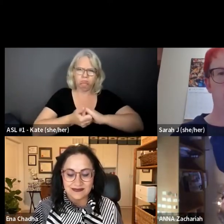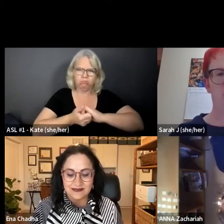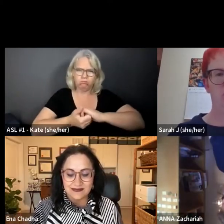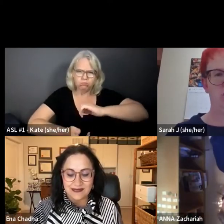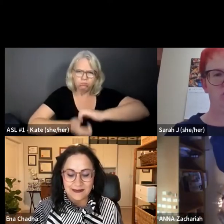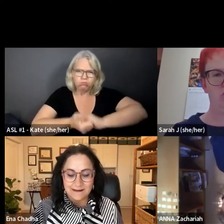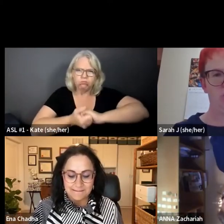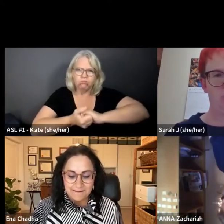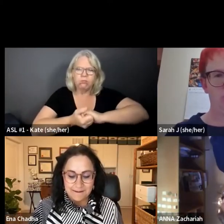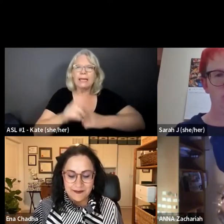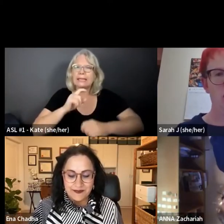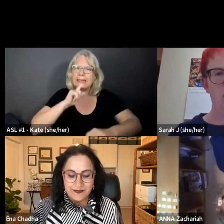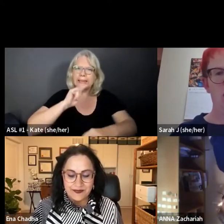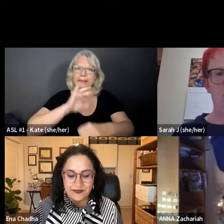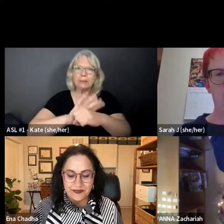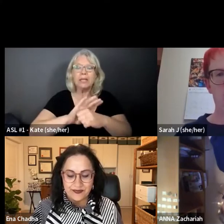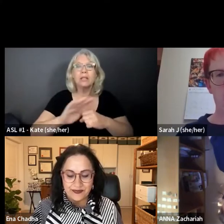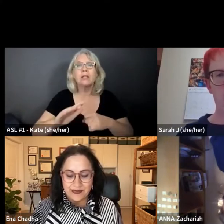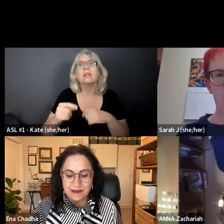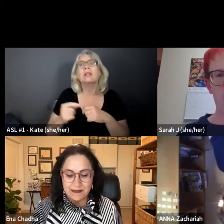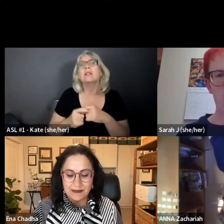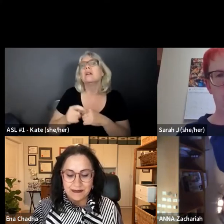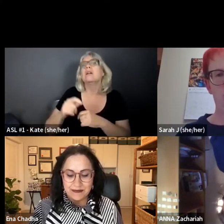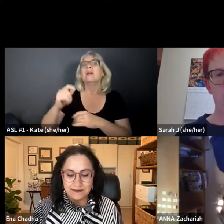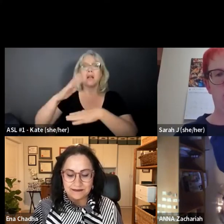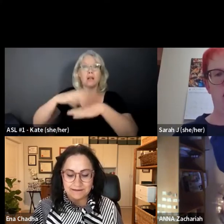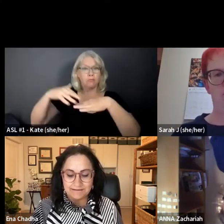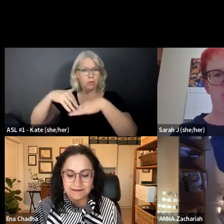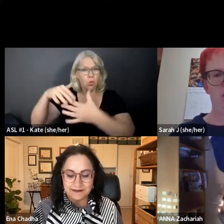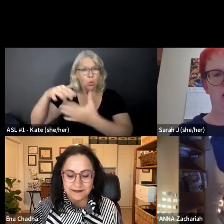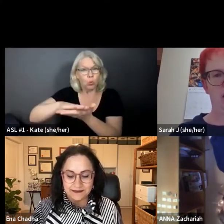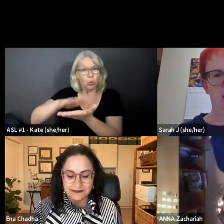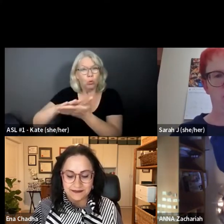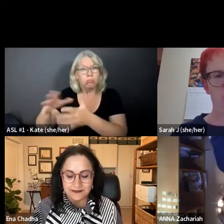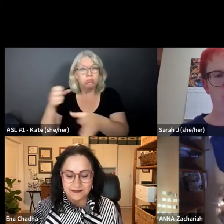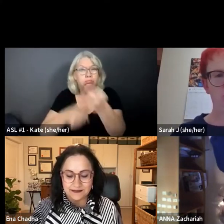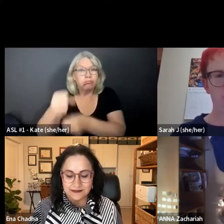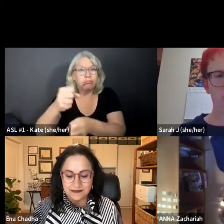RESIDENTIAL SCHOOLS AND INSTITUTIONS TO HAPPEN AGAIN.